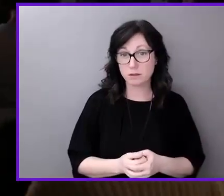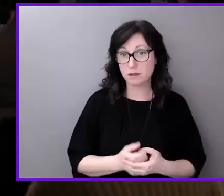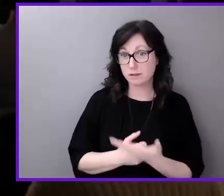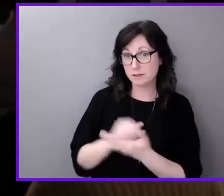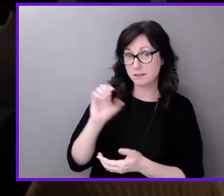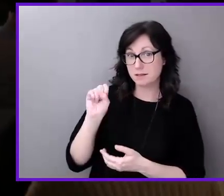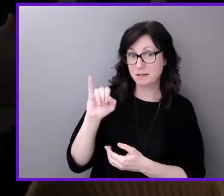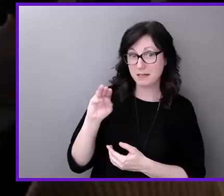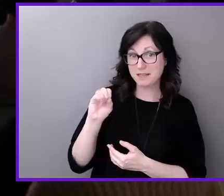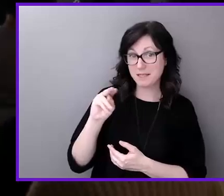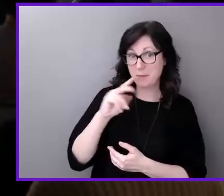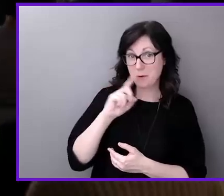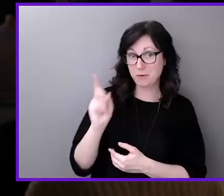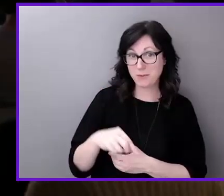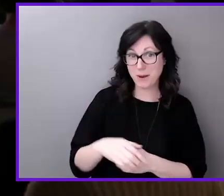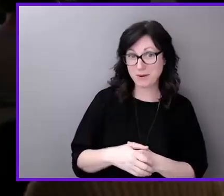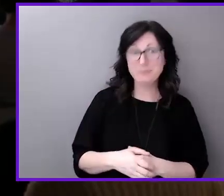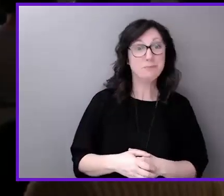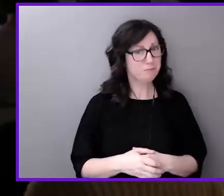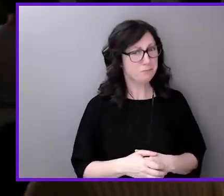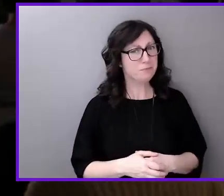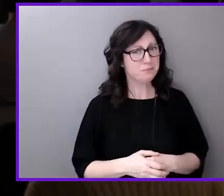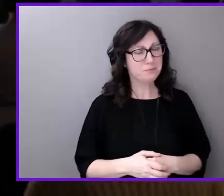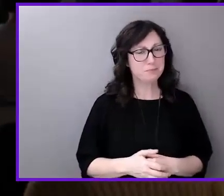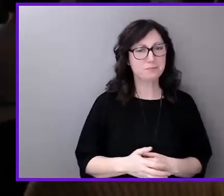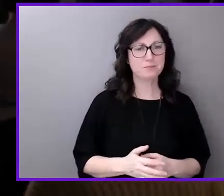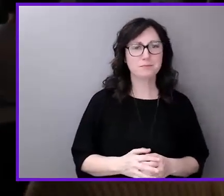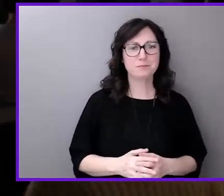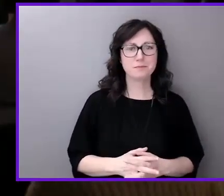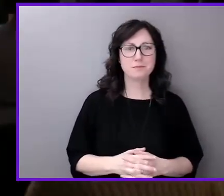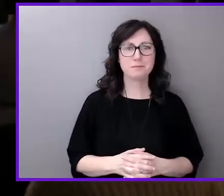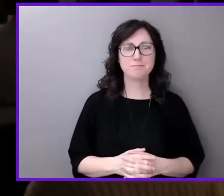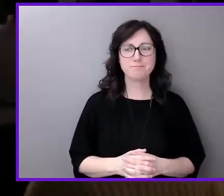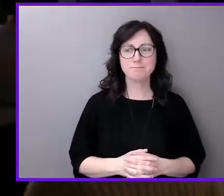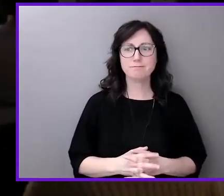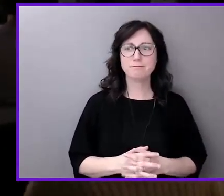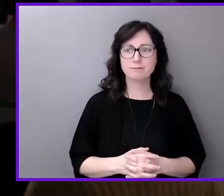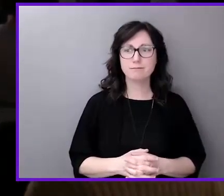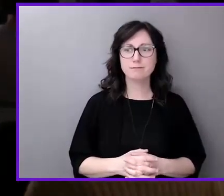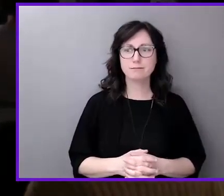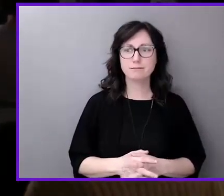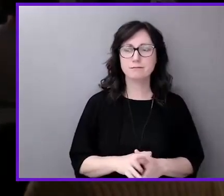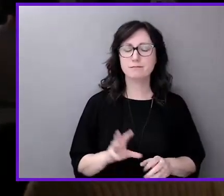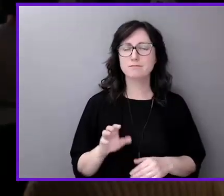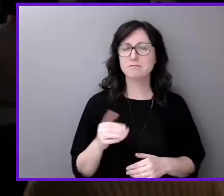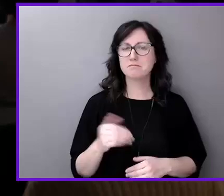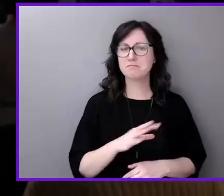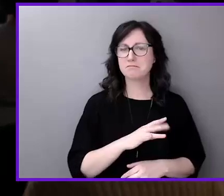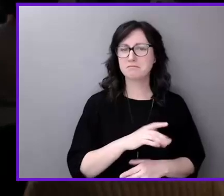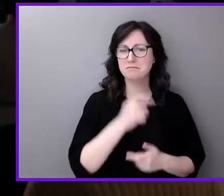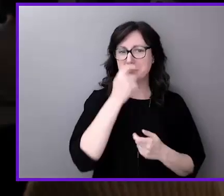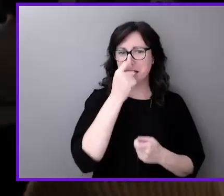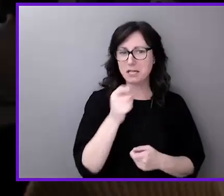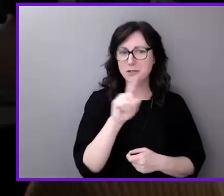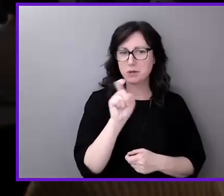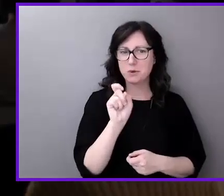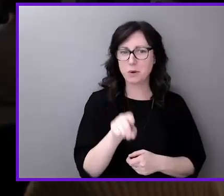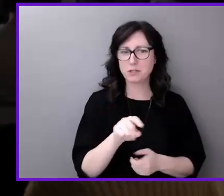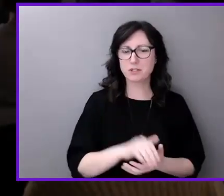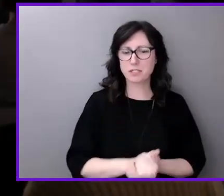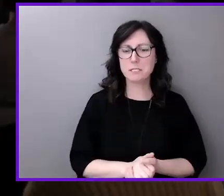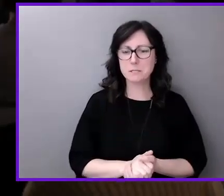Yes. This is such an interesting question because of where we are right now and we saw